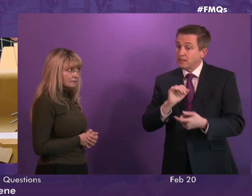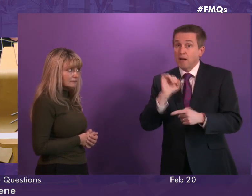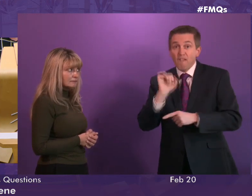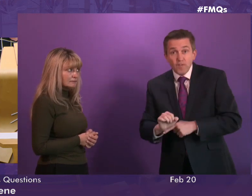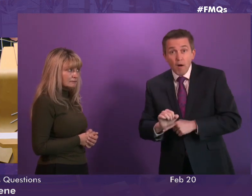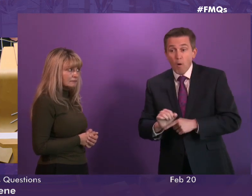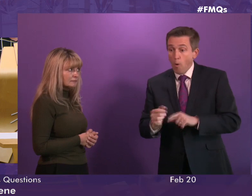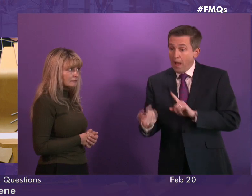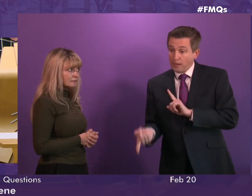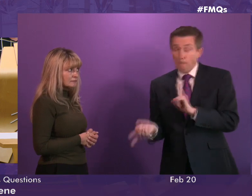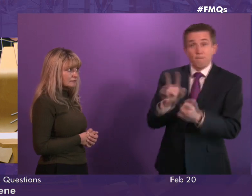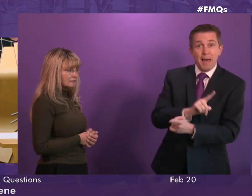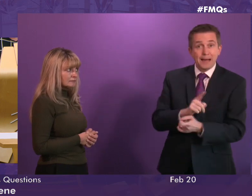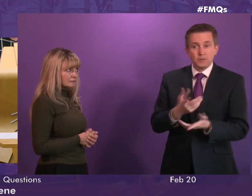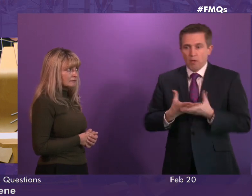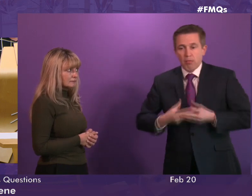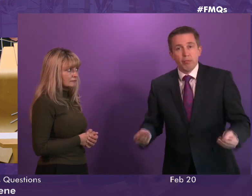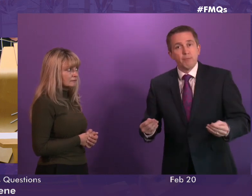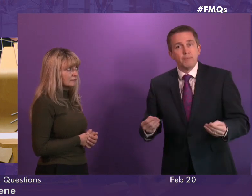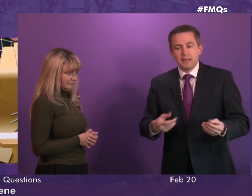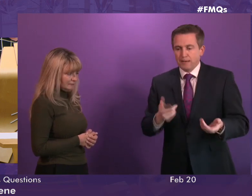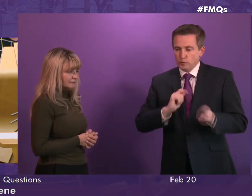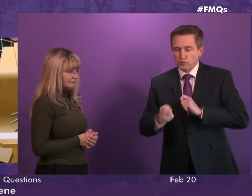with the right mix of medication, diet and lifestyle changes.